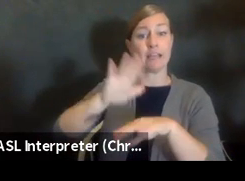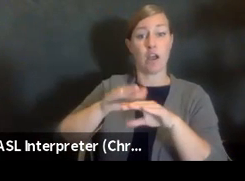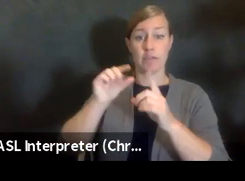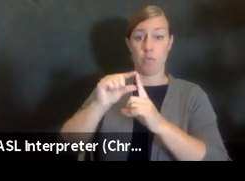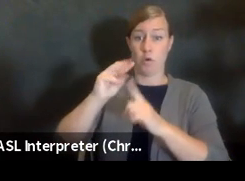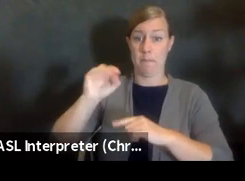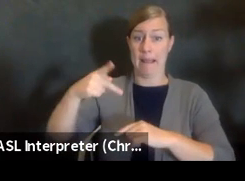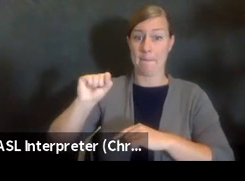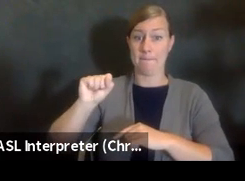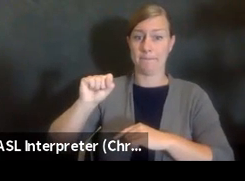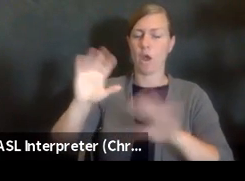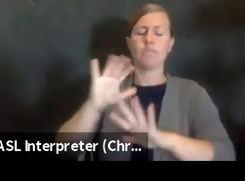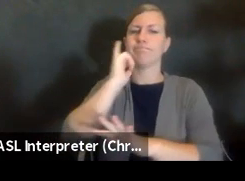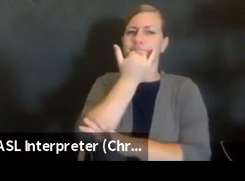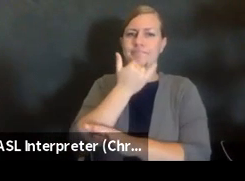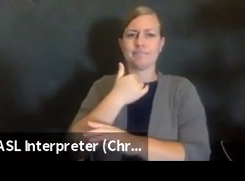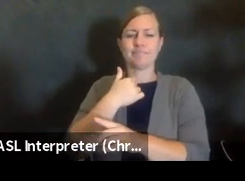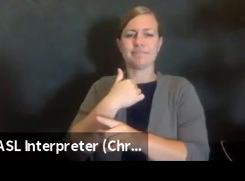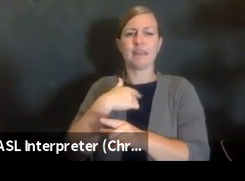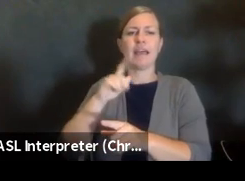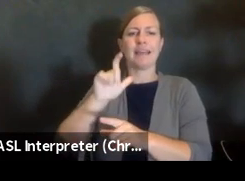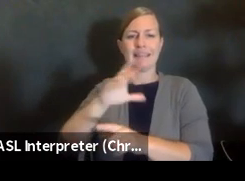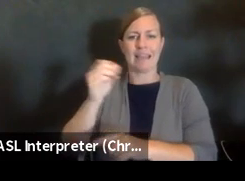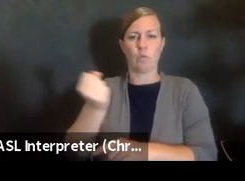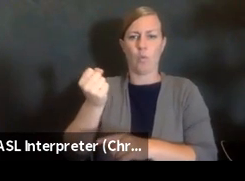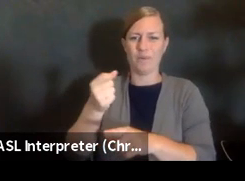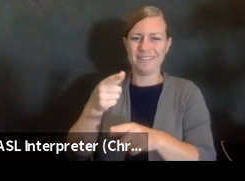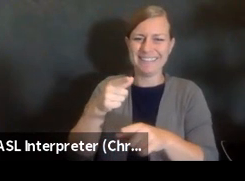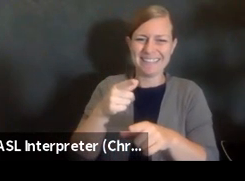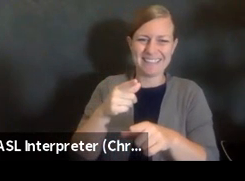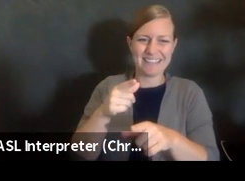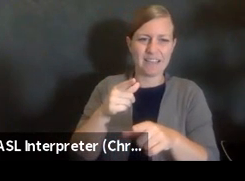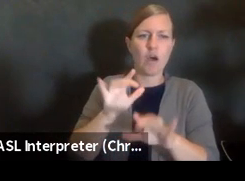Jeff Crawford: And I'm sorry not click click click and hold. Sorry. Katherine Livick - ESD 112: Oh, yeah. It. well, it just...